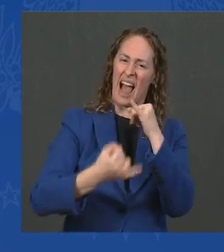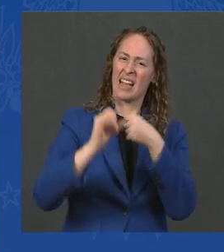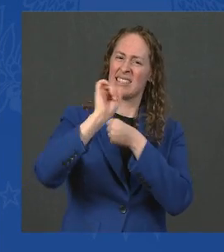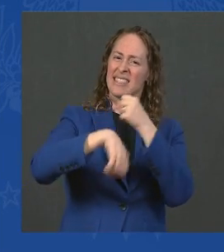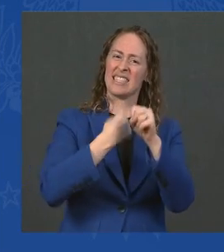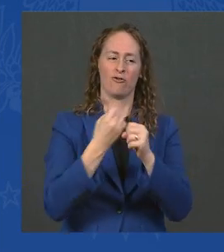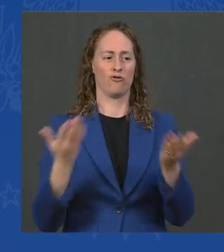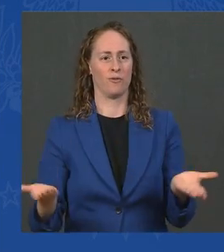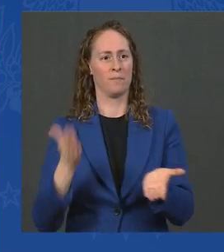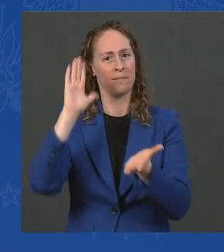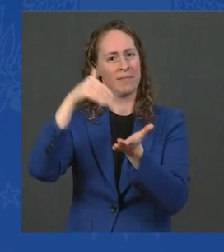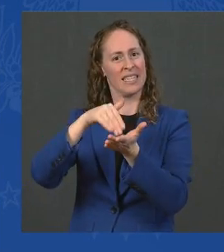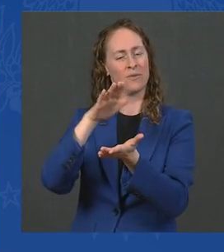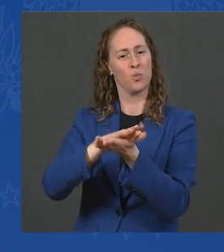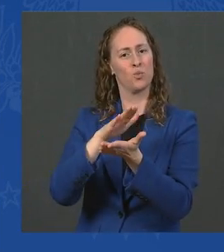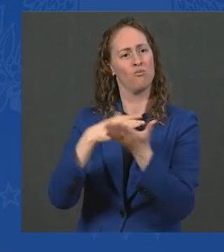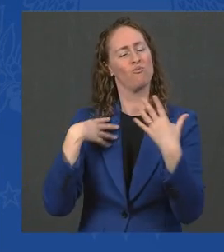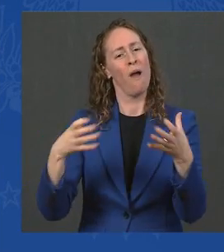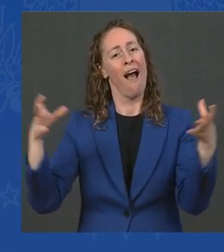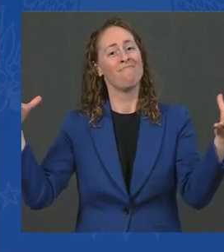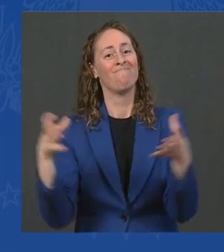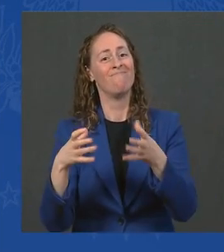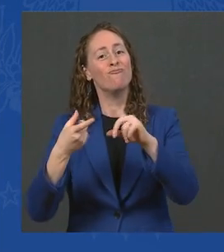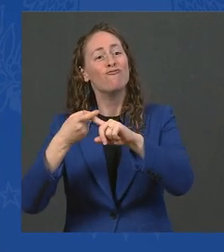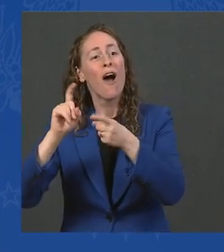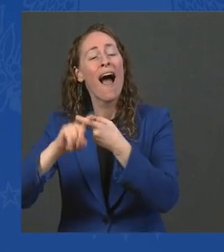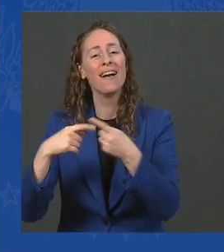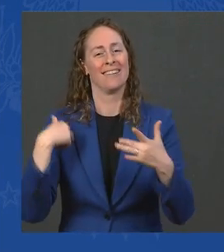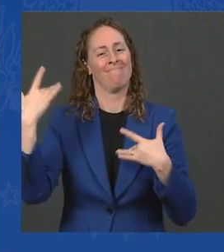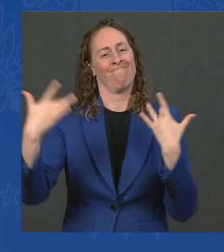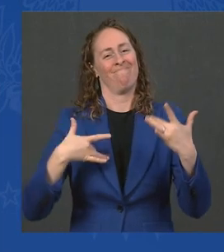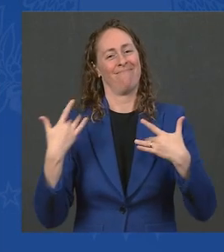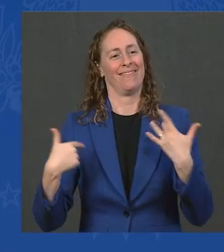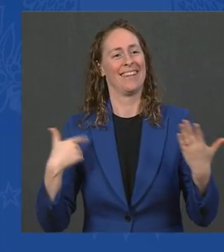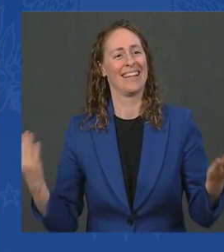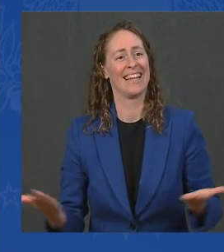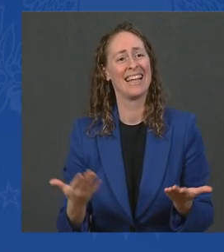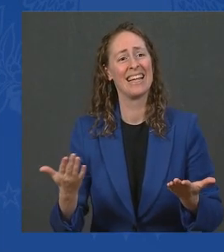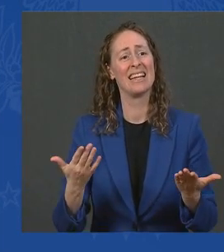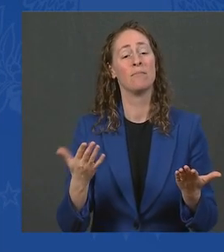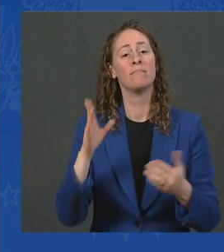I'm excited to be back in school. However, having to wear a mask all day is a bit uncomfortable,